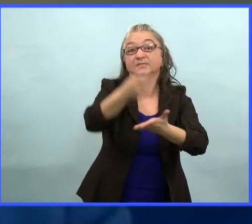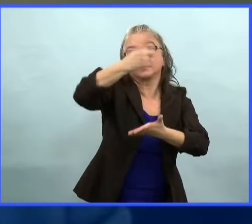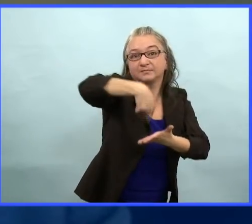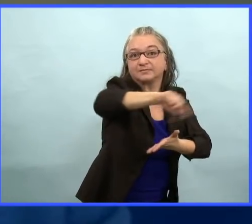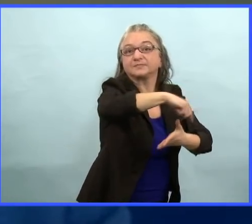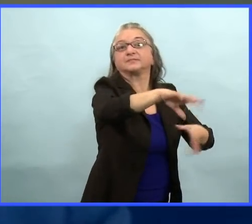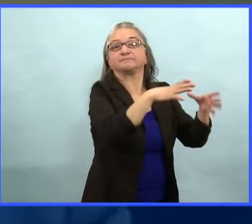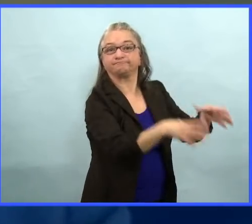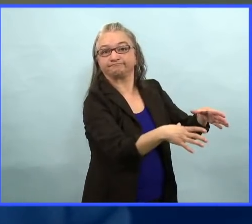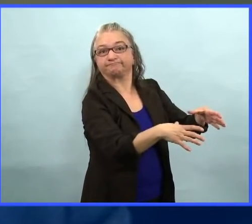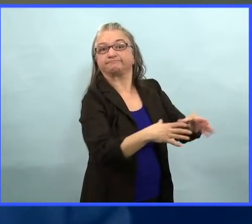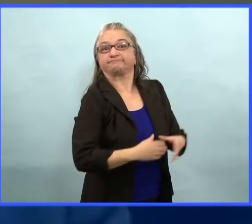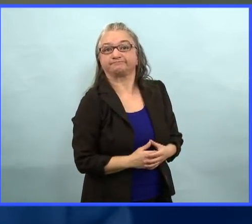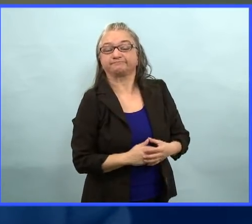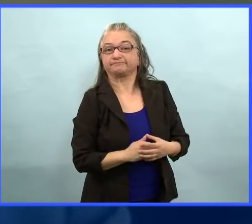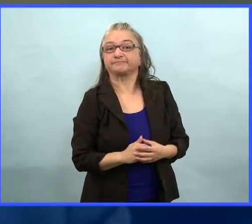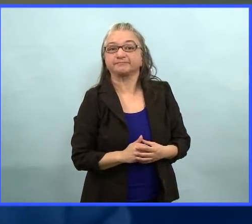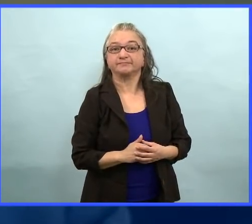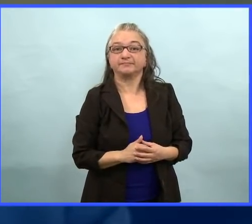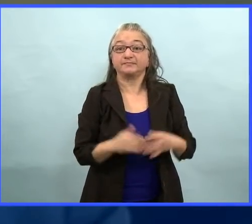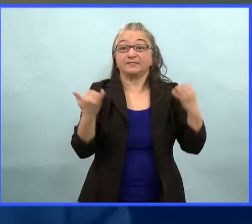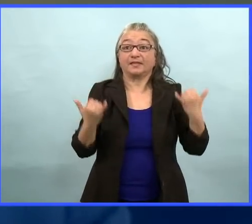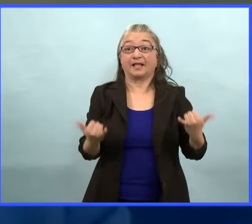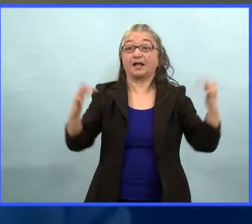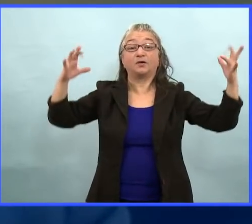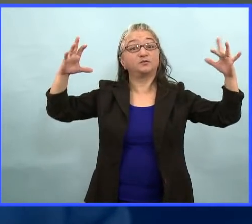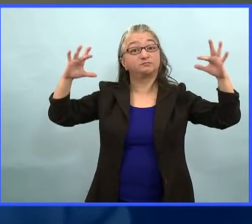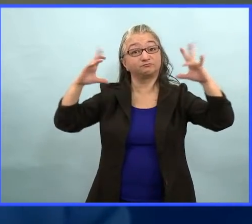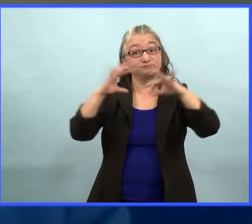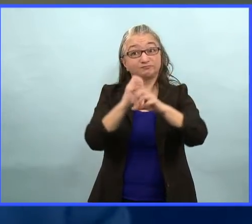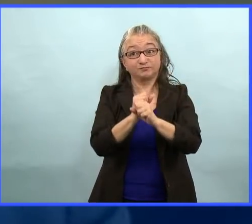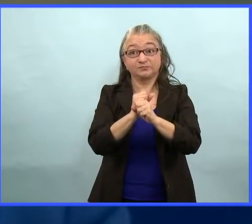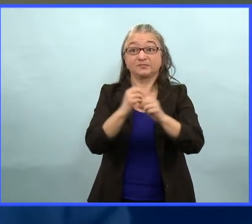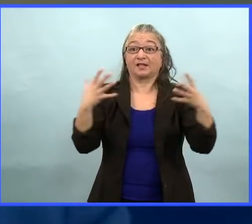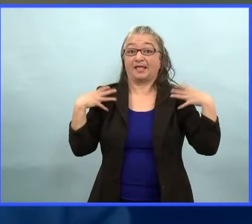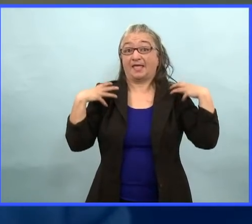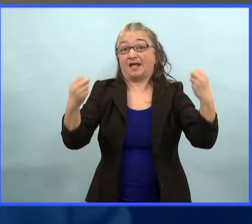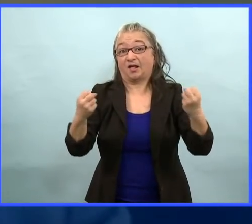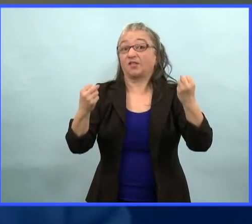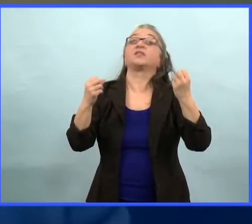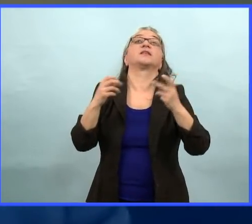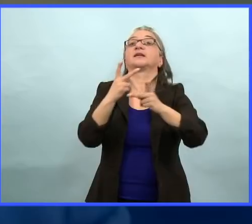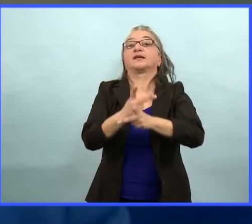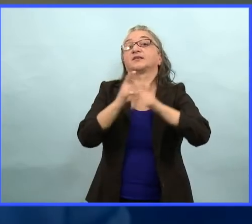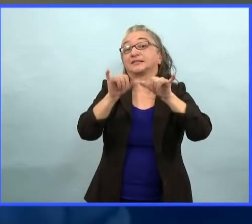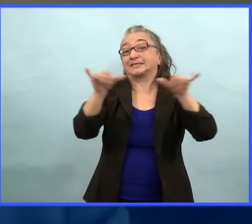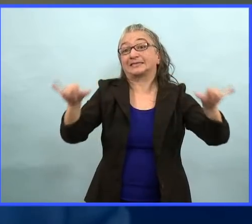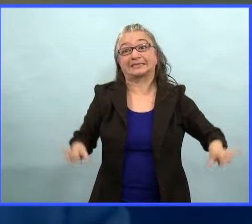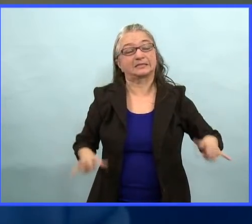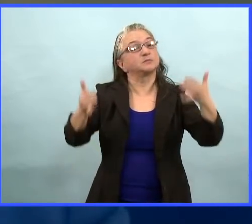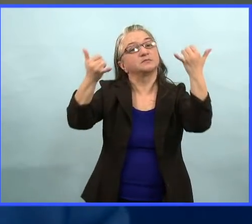to wrap up the health system continues to respond to the unprecedented challenges that this pandemic